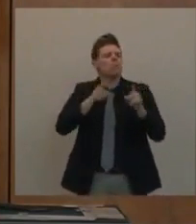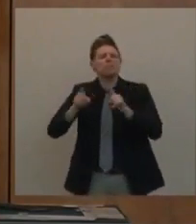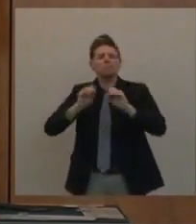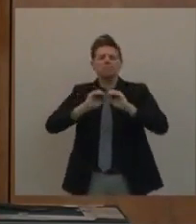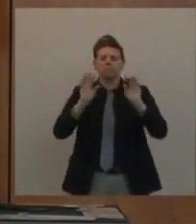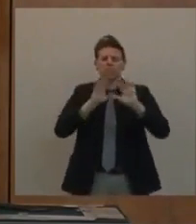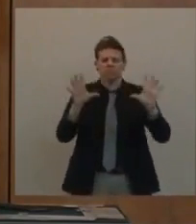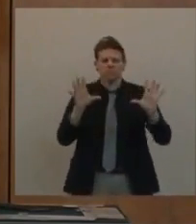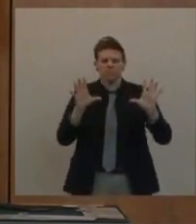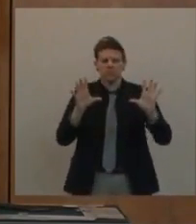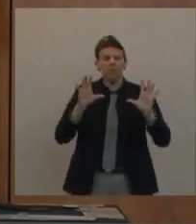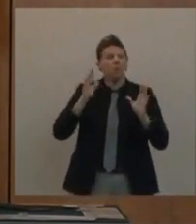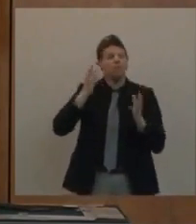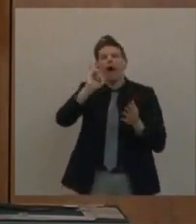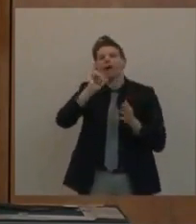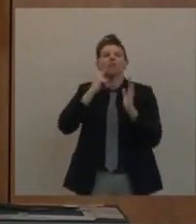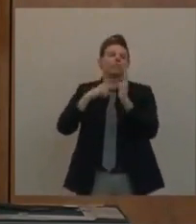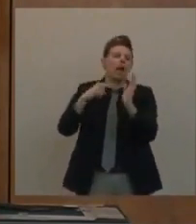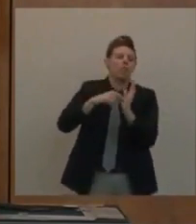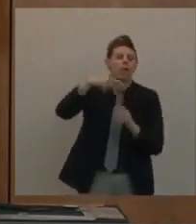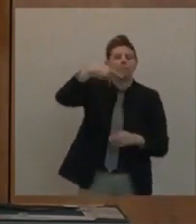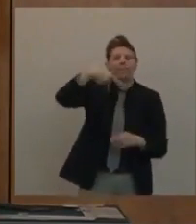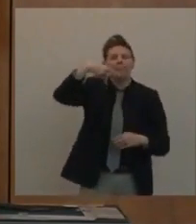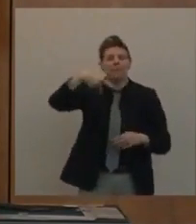THAT IS CRITICAL BECAUSE HERE’S WHAT’S GOING ON.